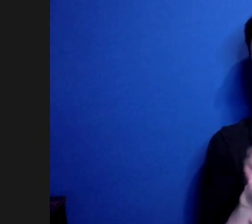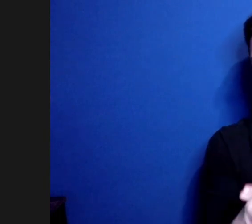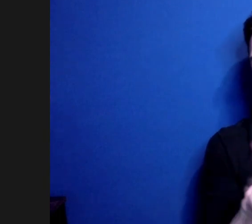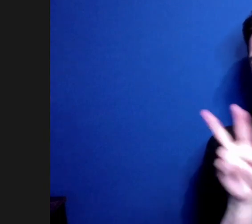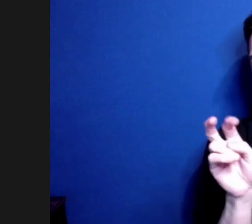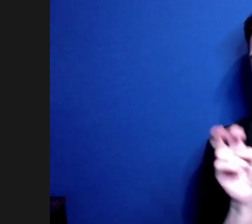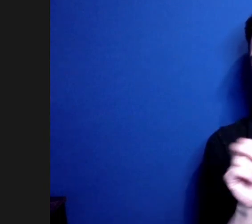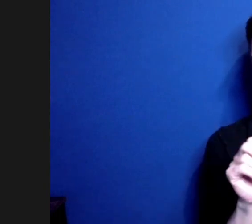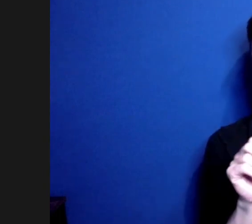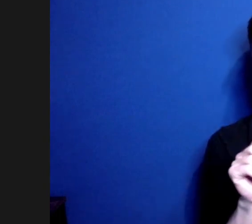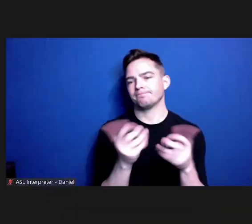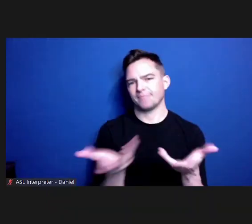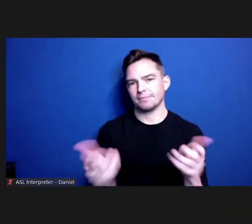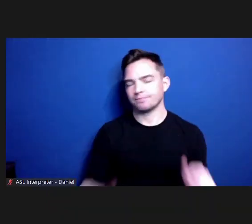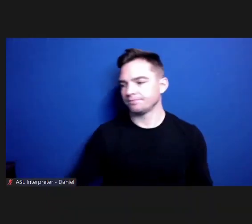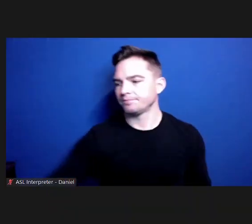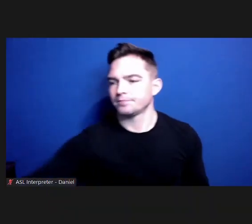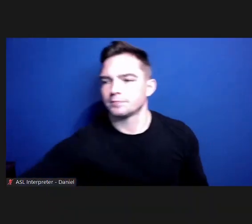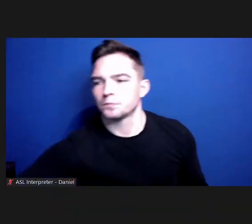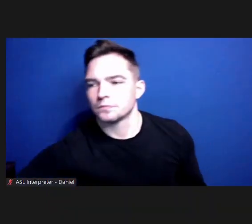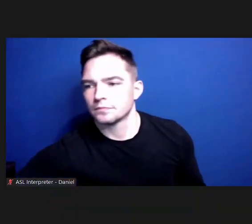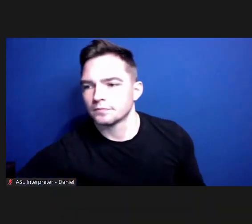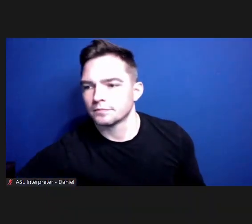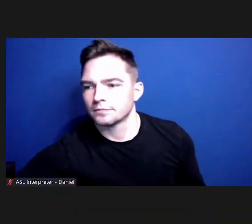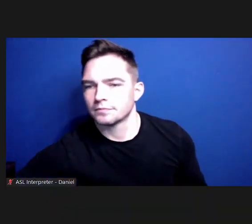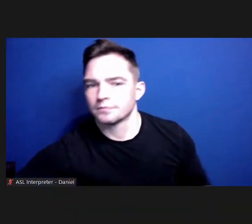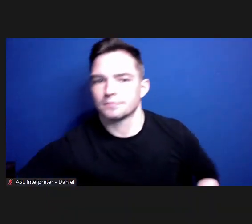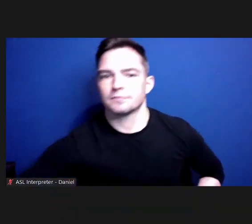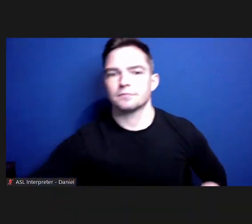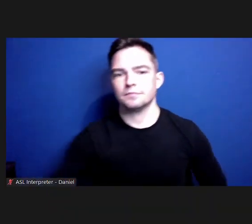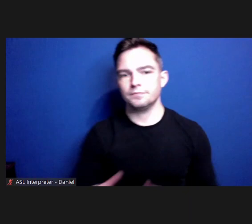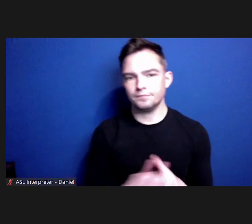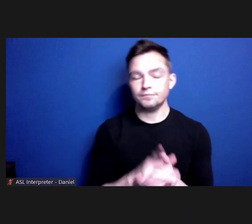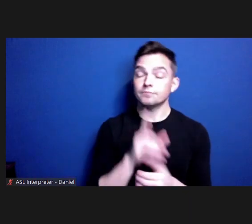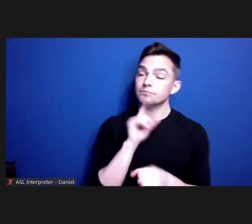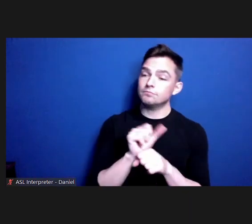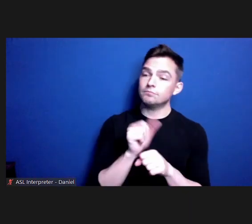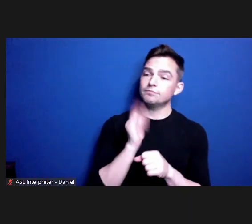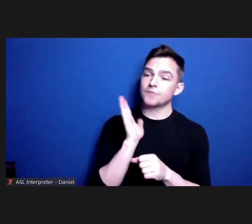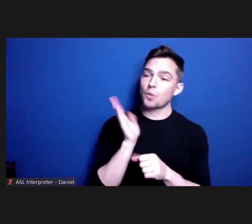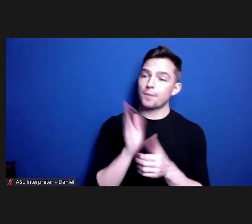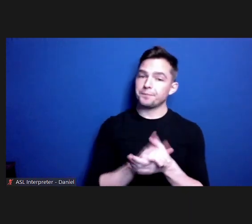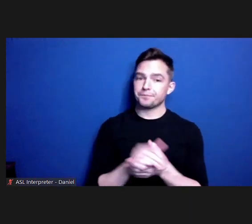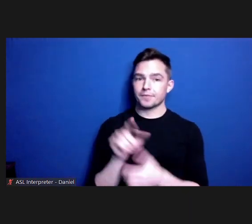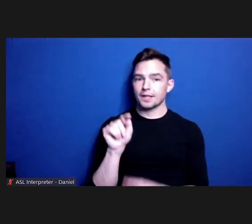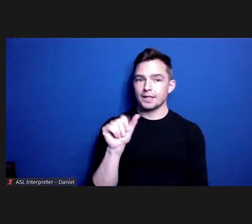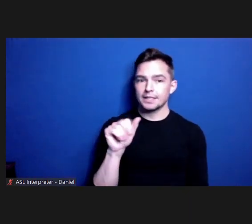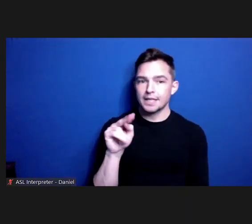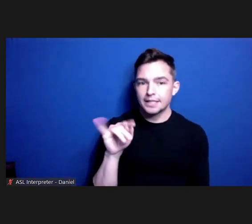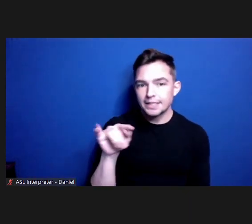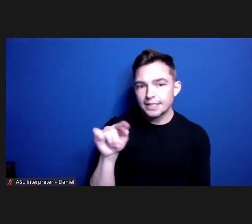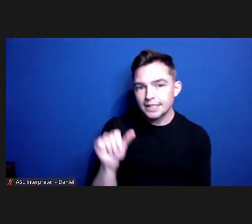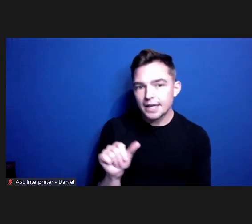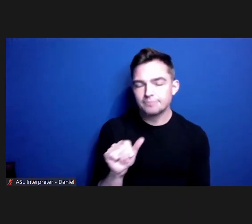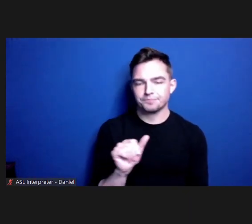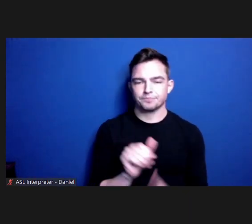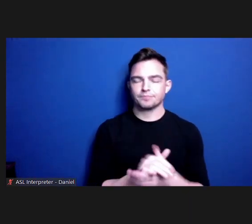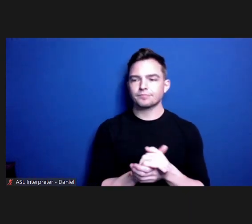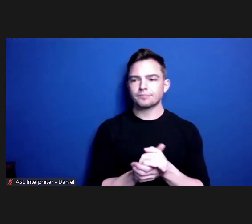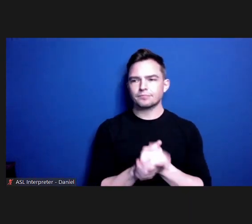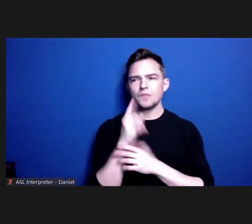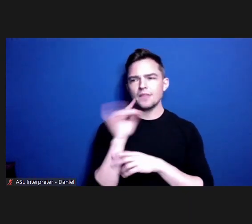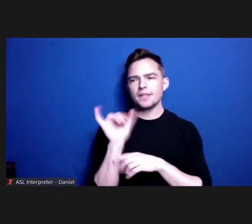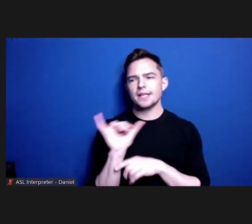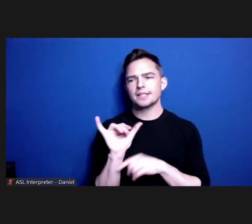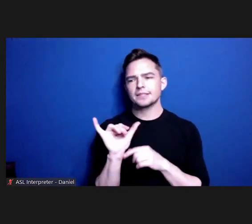Certainly. I think, as a black crewwoman,